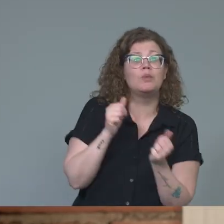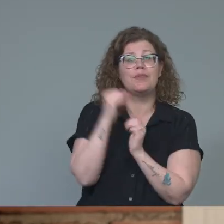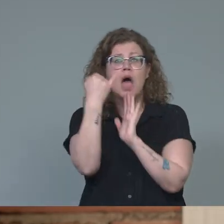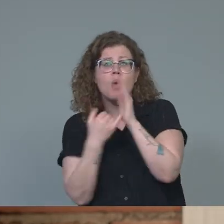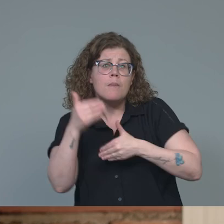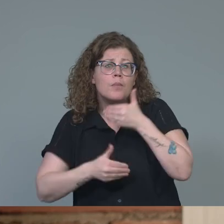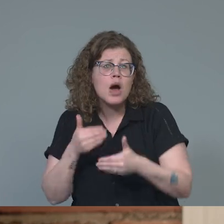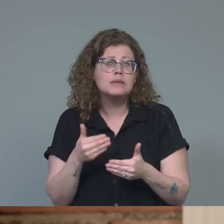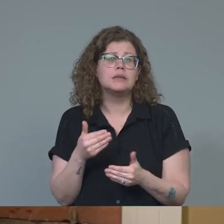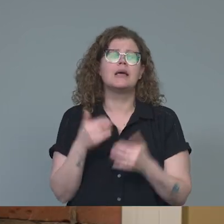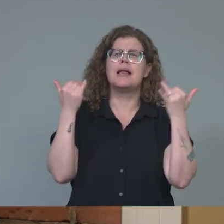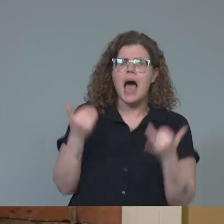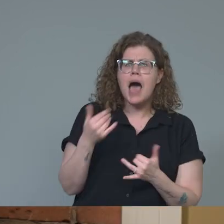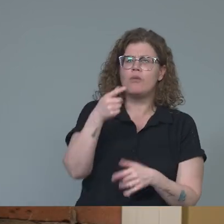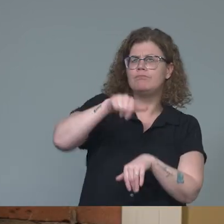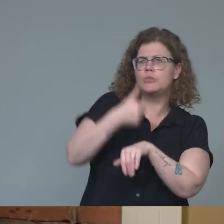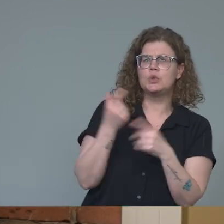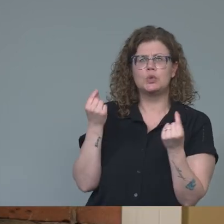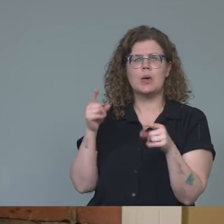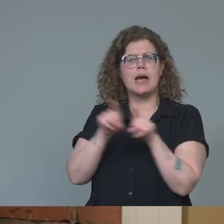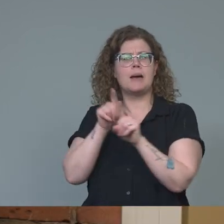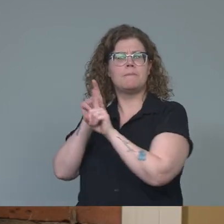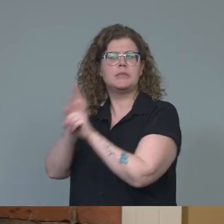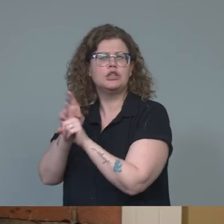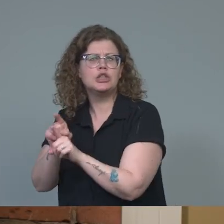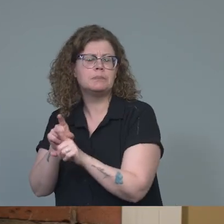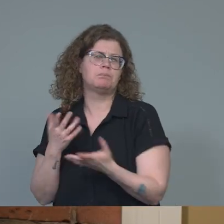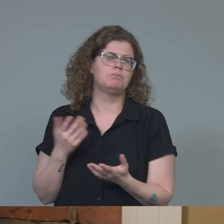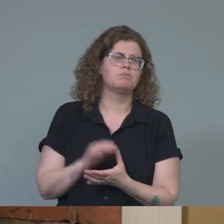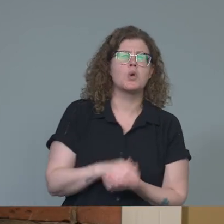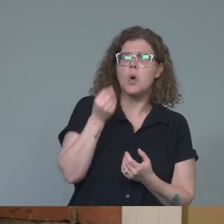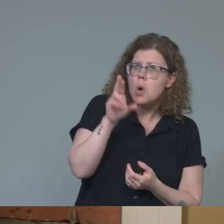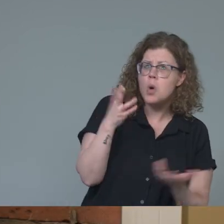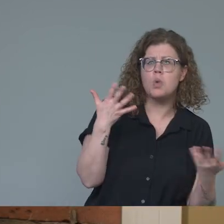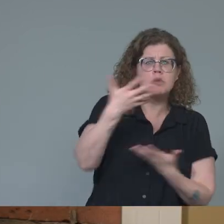really really careful. If you're inviting the public to join you, it needs to be a meaningful